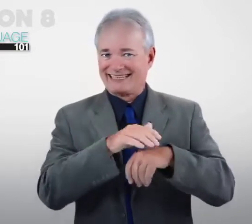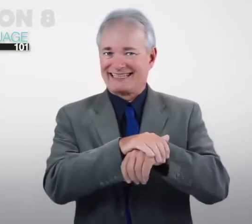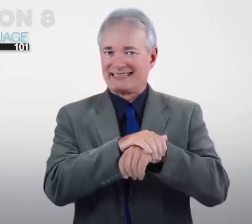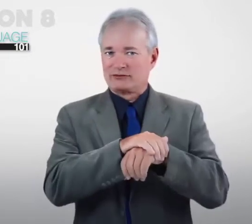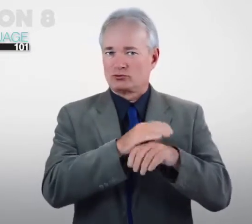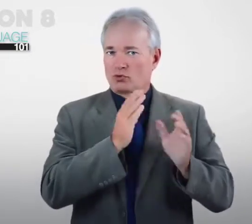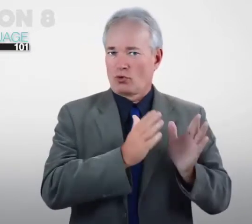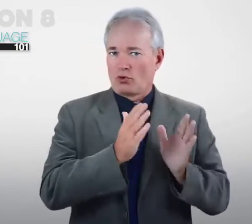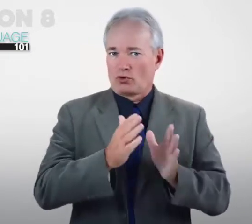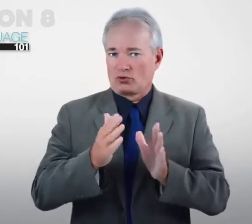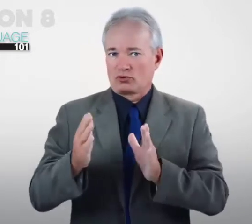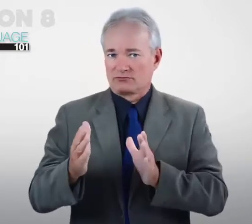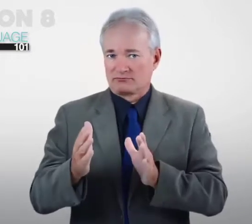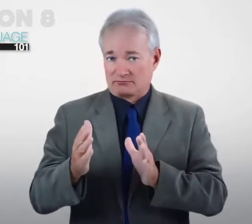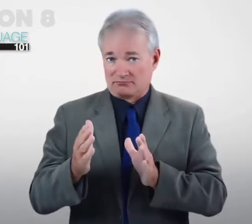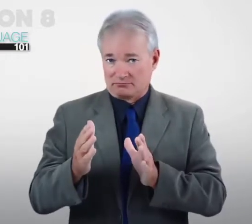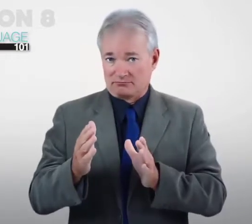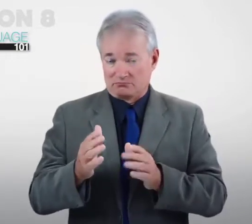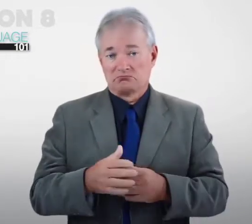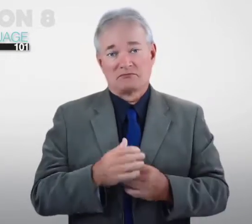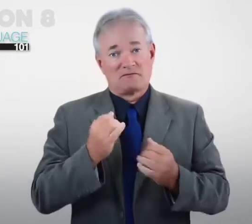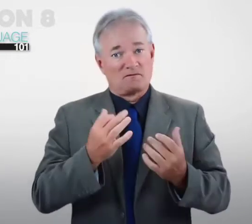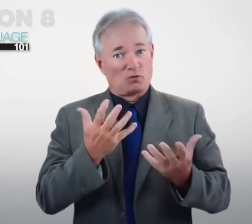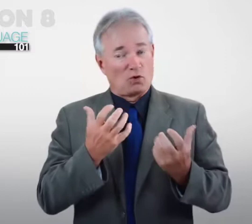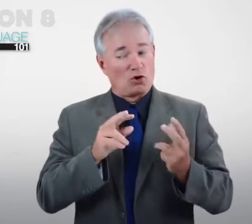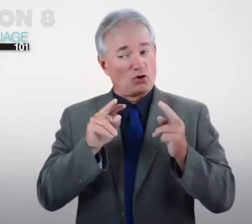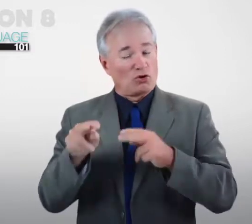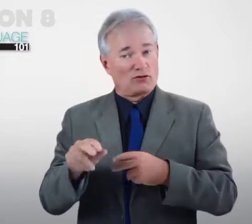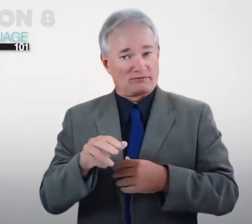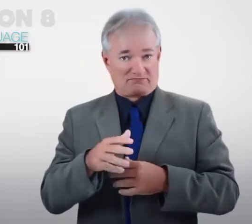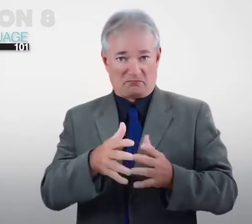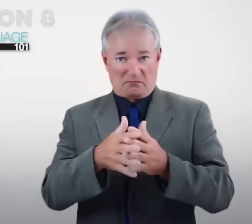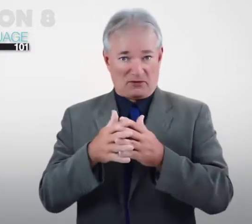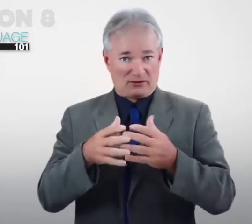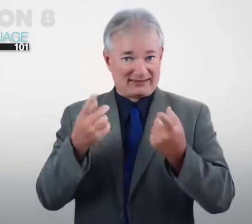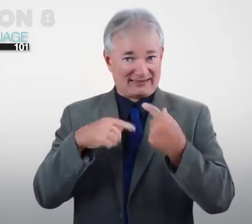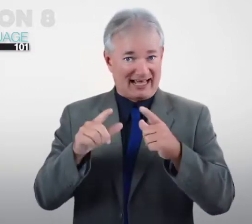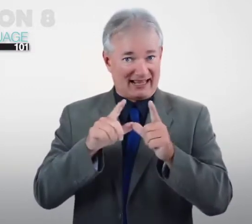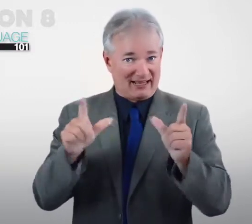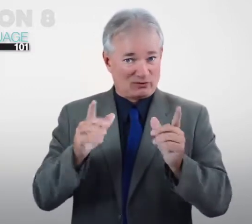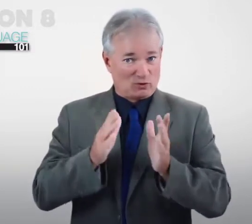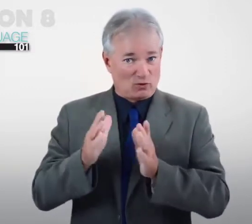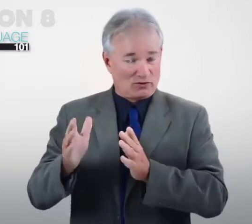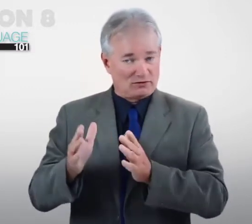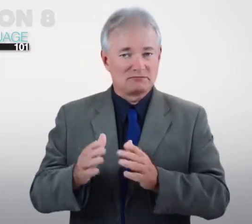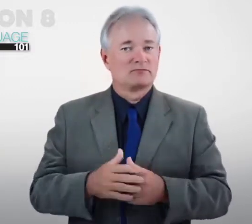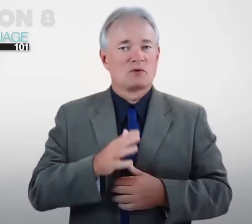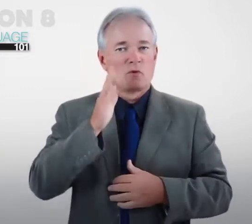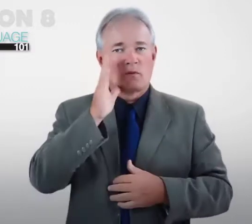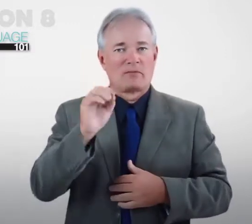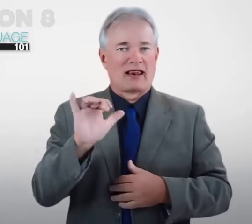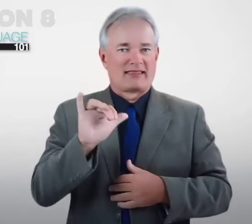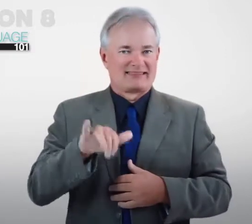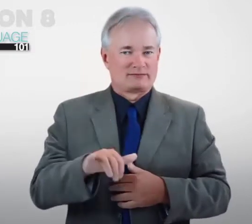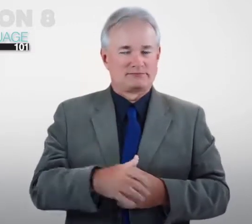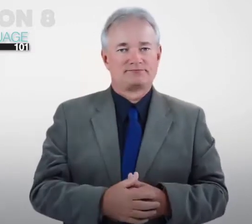That's English, of course, using that word order. So let's look at American sign language.